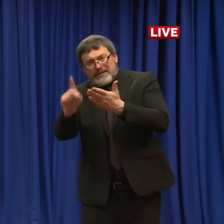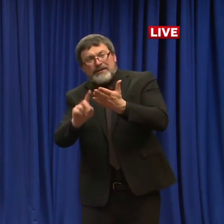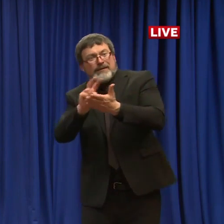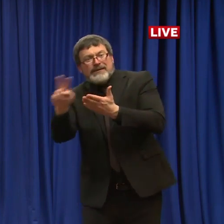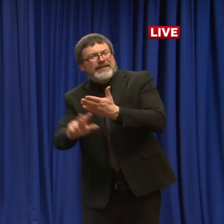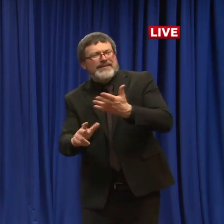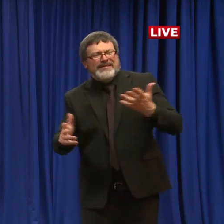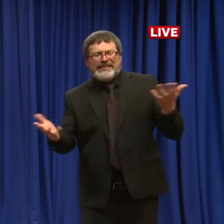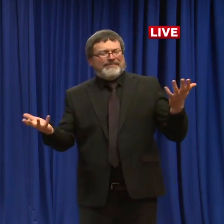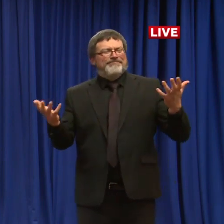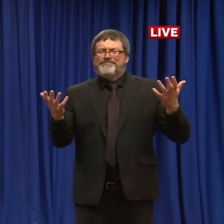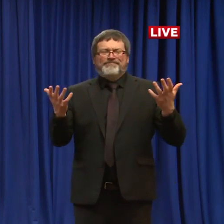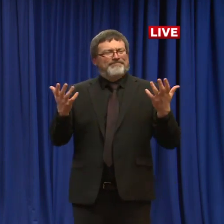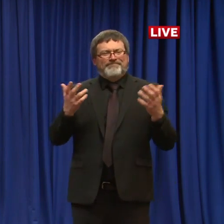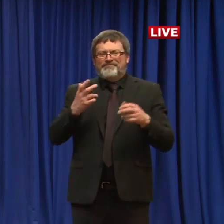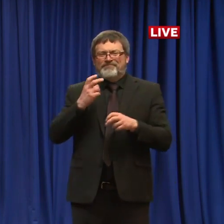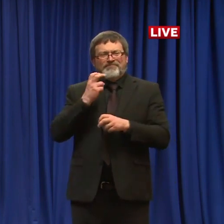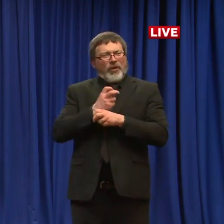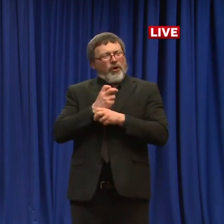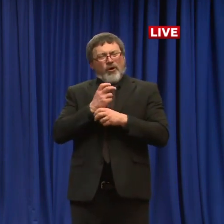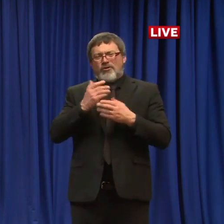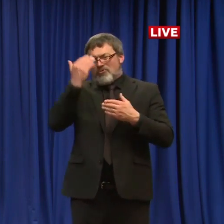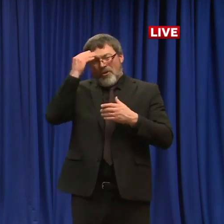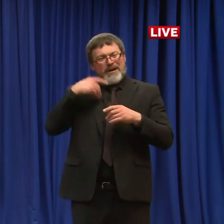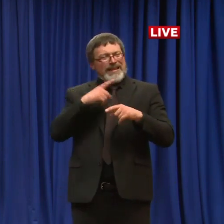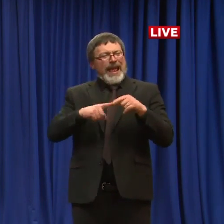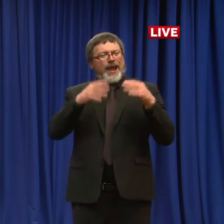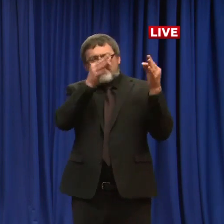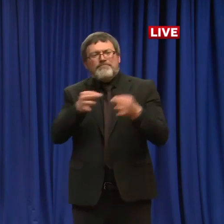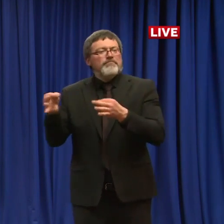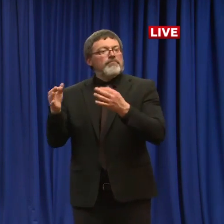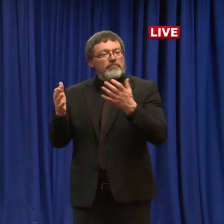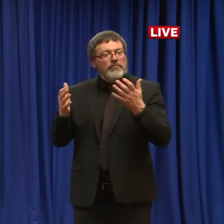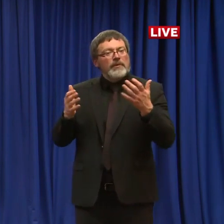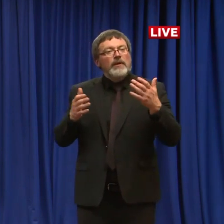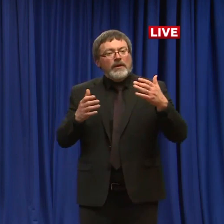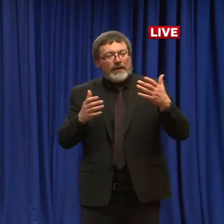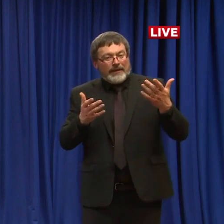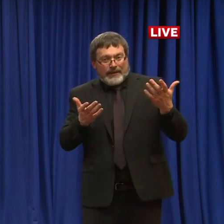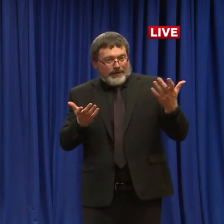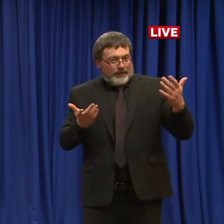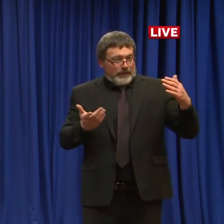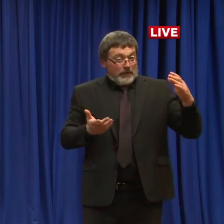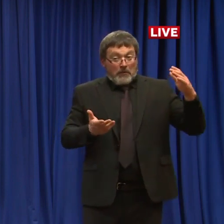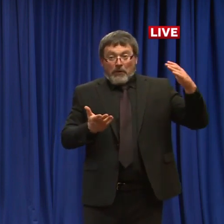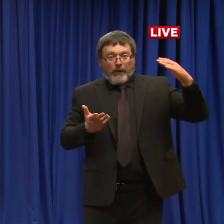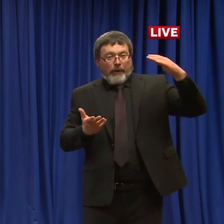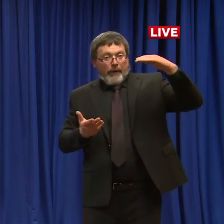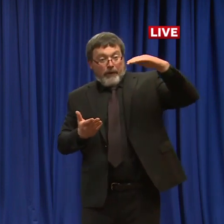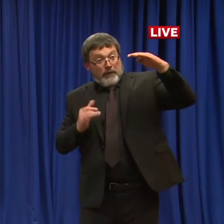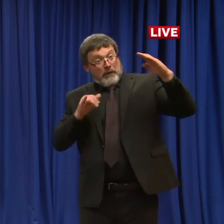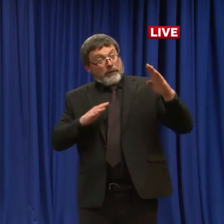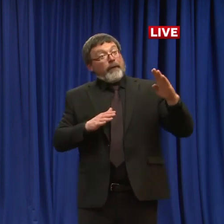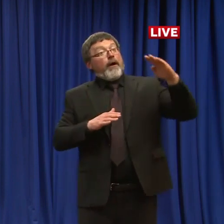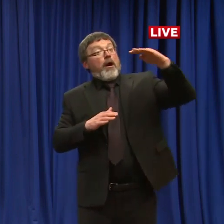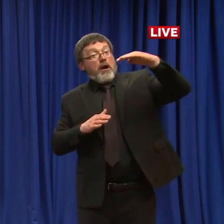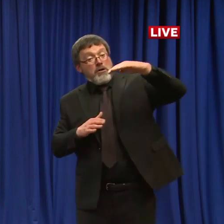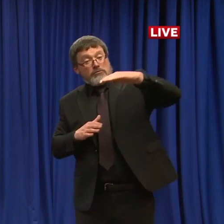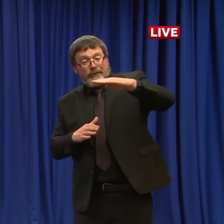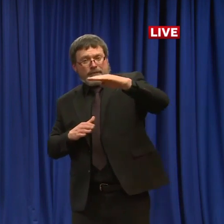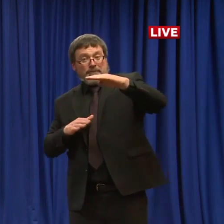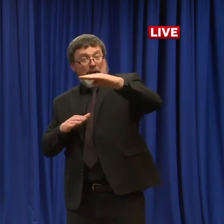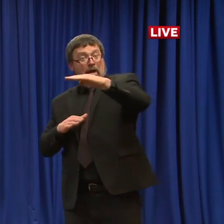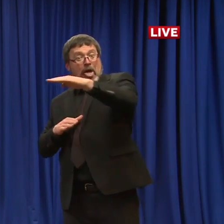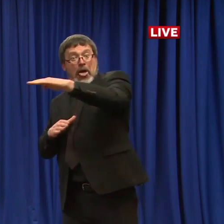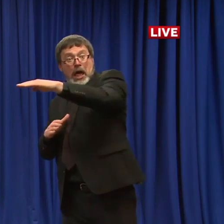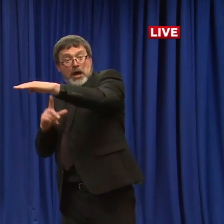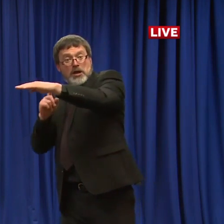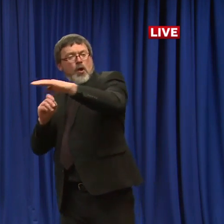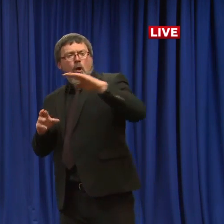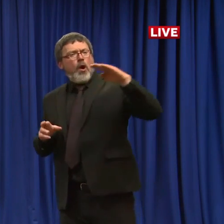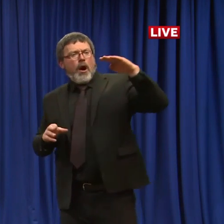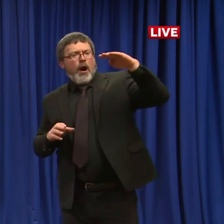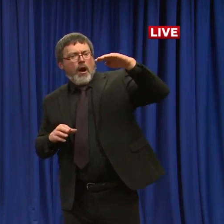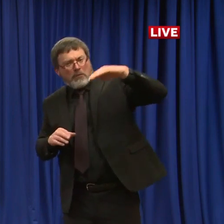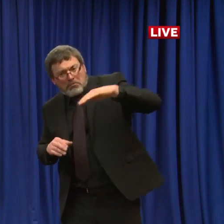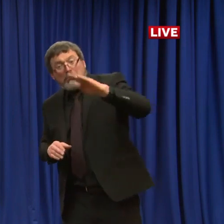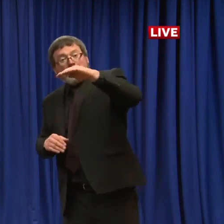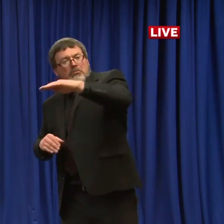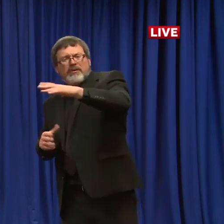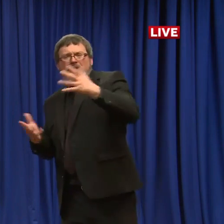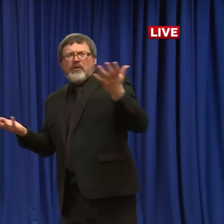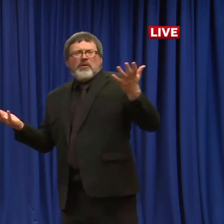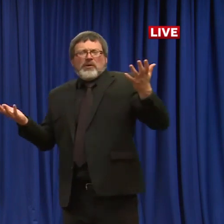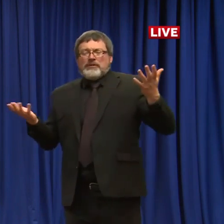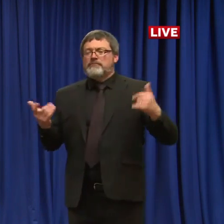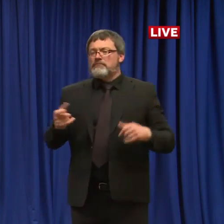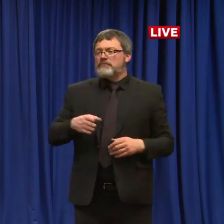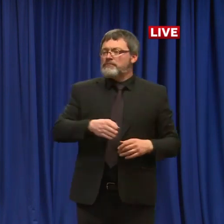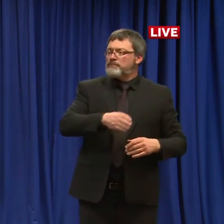JUST DAYS BUT THE NEXT SEVERAL WEEKS BEFORE WE CAN MAKE ANY ANY COMMENTS ABOUT YOU KNOW, WHETHER IT’S TRENDING DOWN OR TRULY STAYING STABLE OR GOING BACK UP AND AND IT MAY PLATEAU AS I